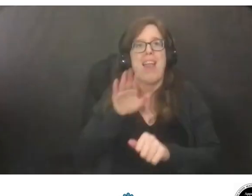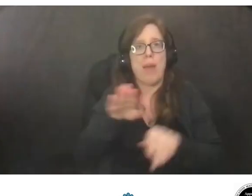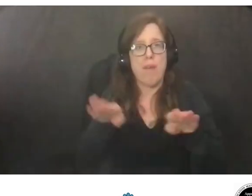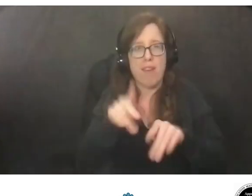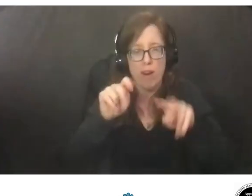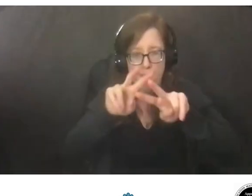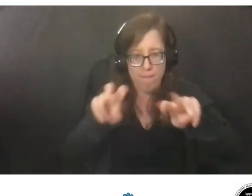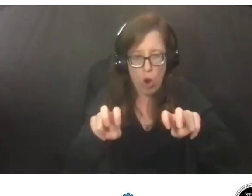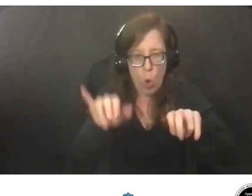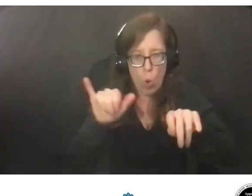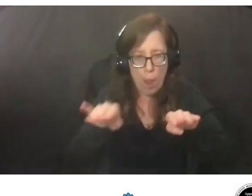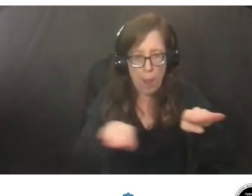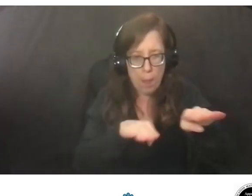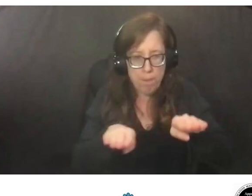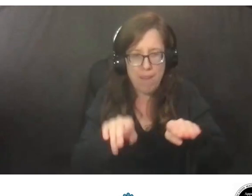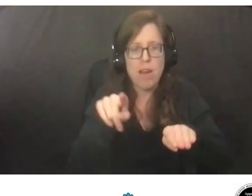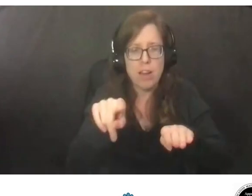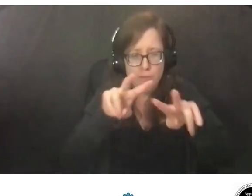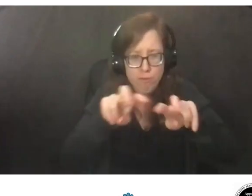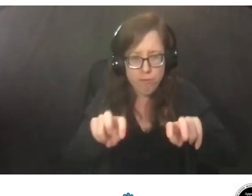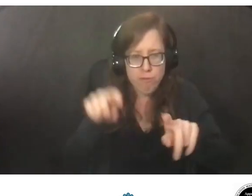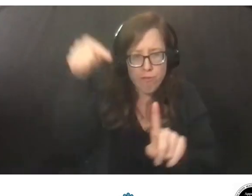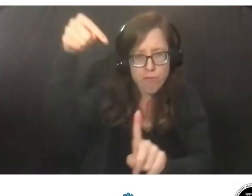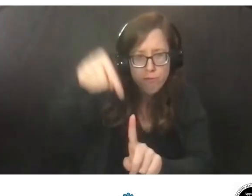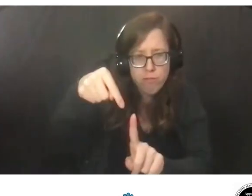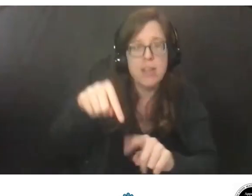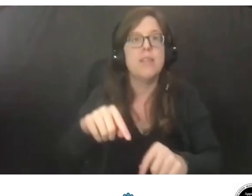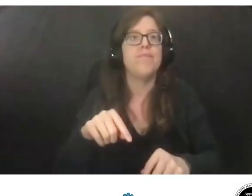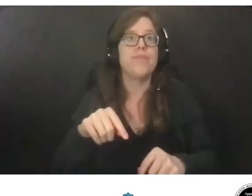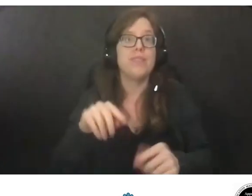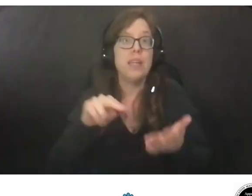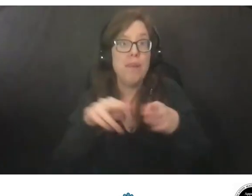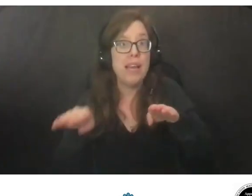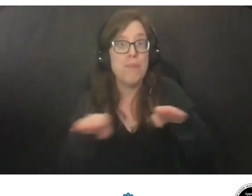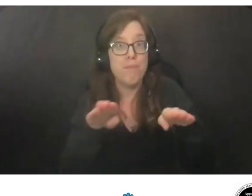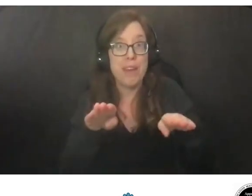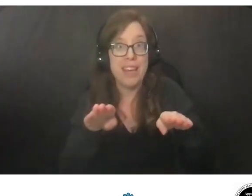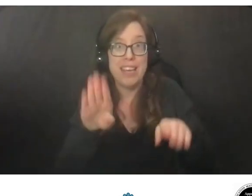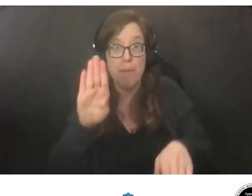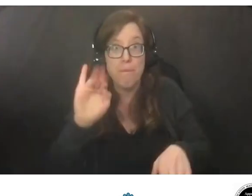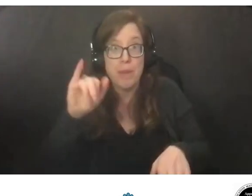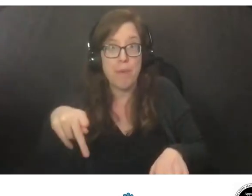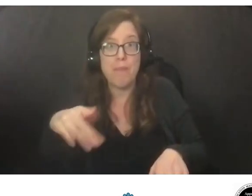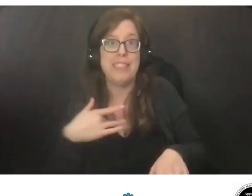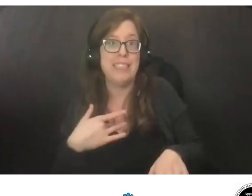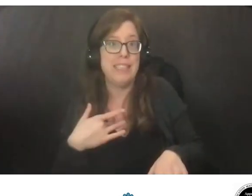to try to figure out what they are. And it is not necessarily a behavior intervention plan.